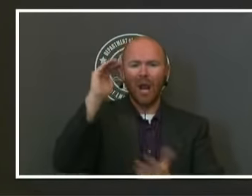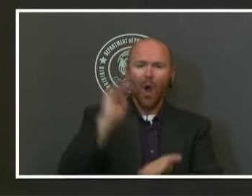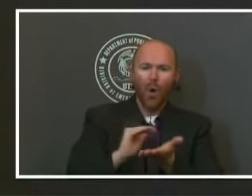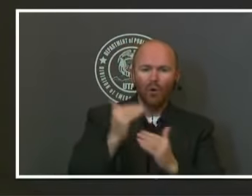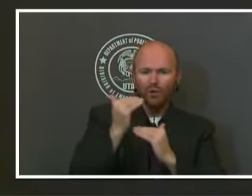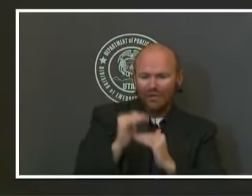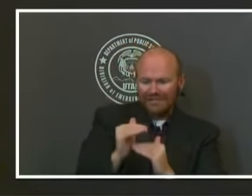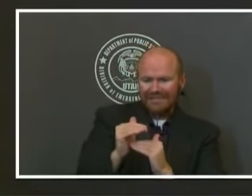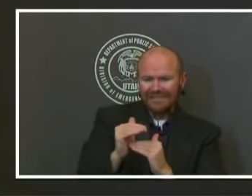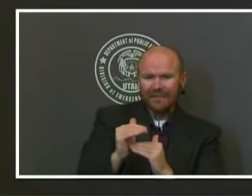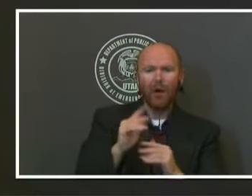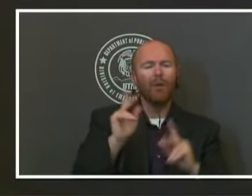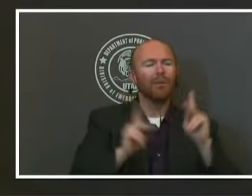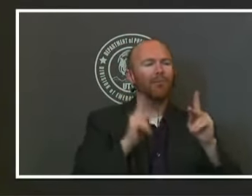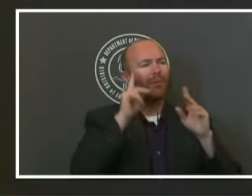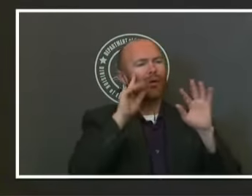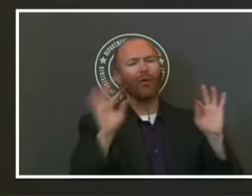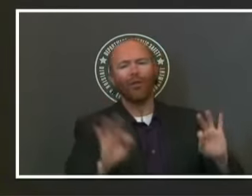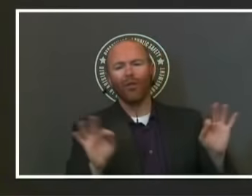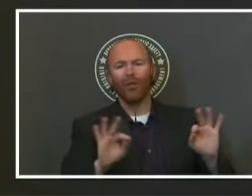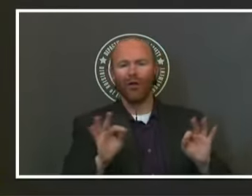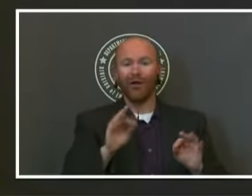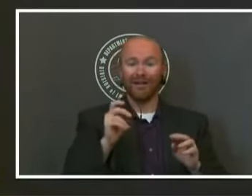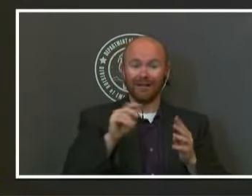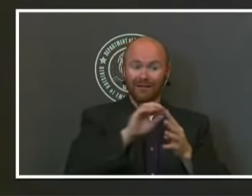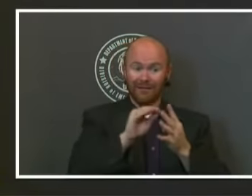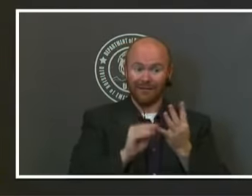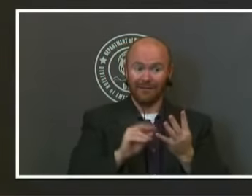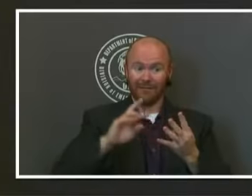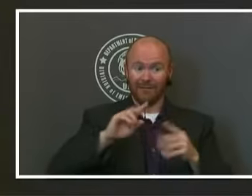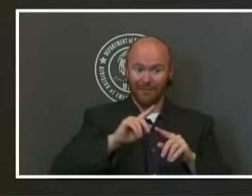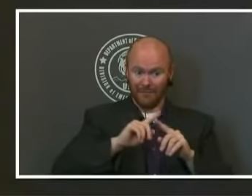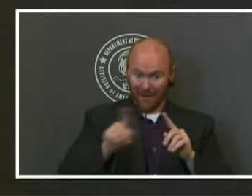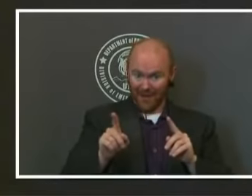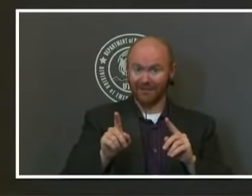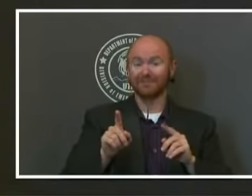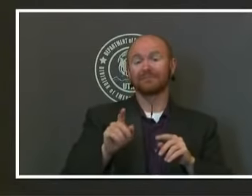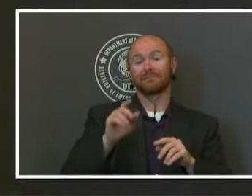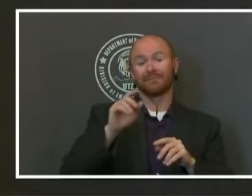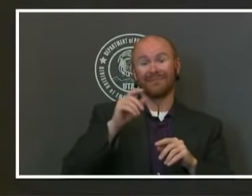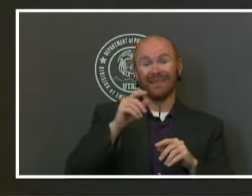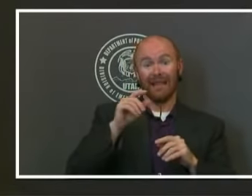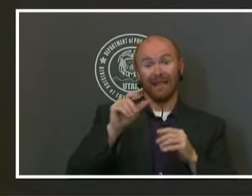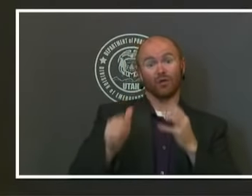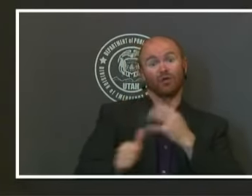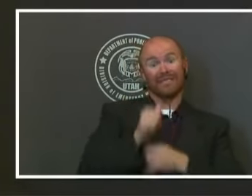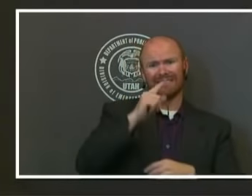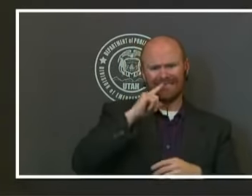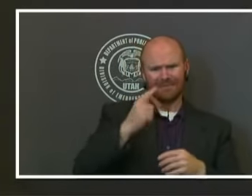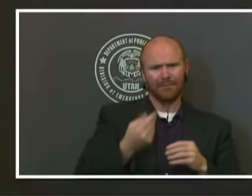thinking of we got into lighter